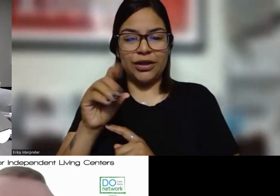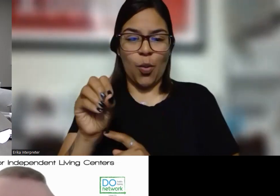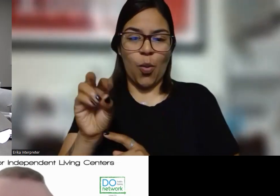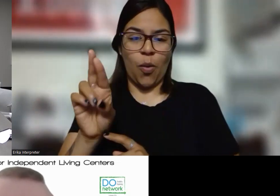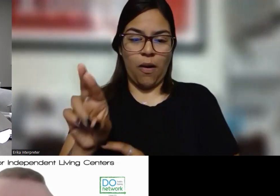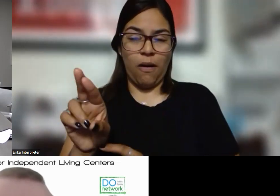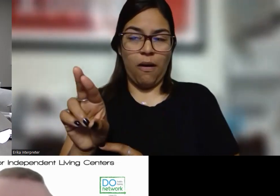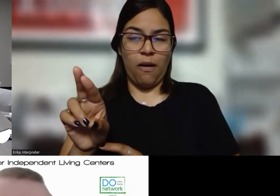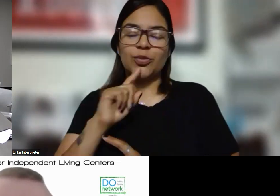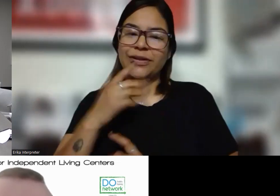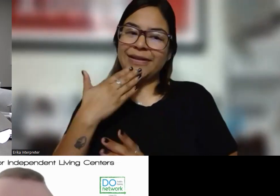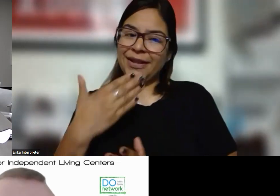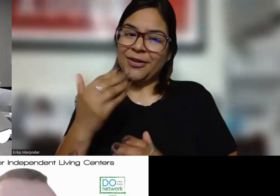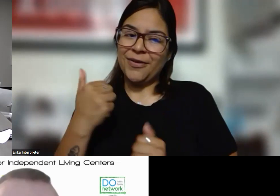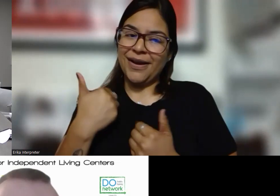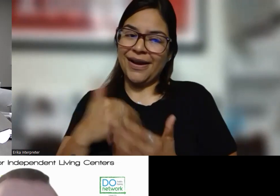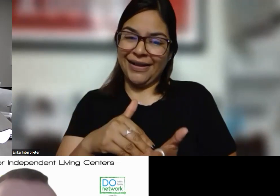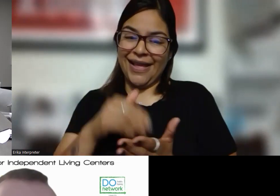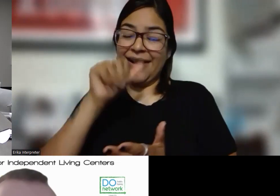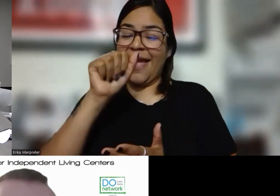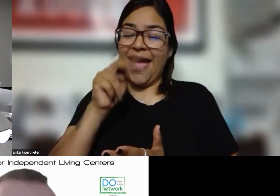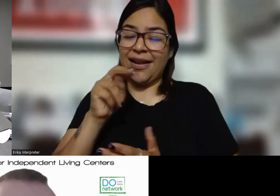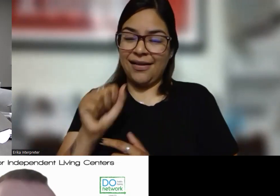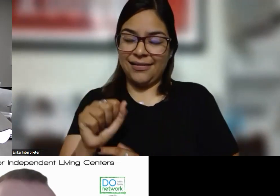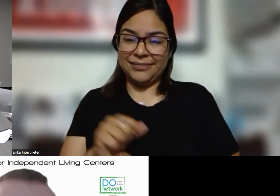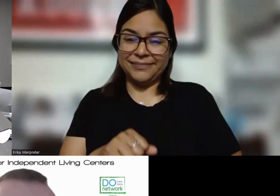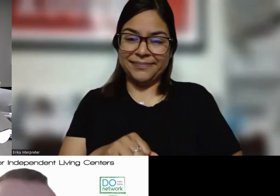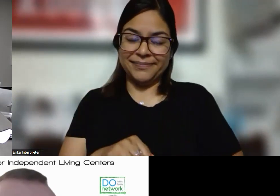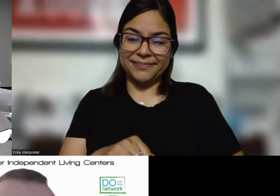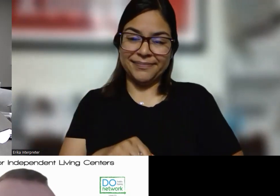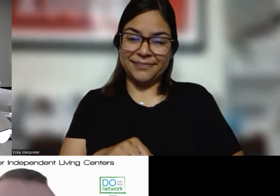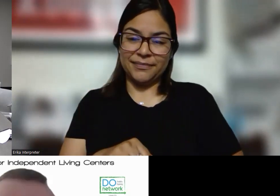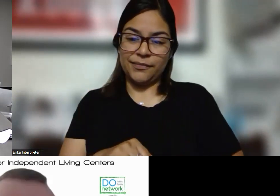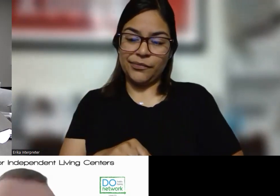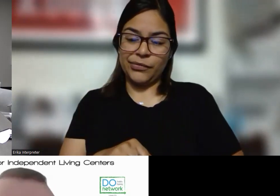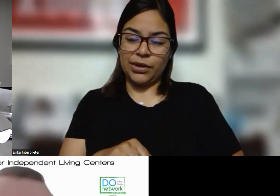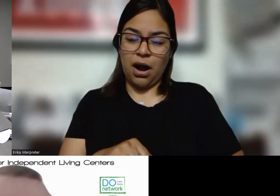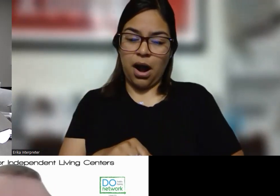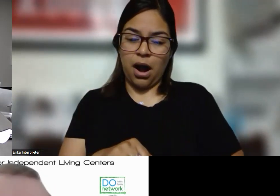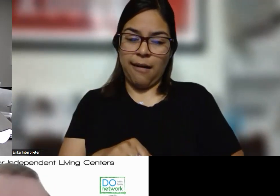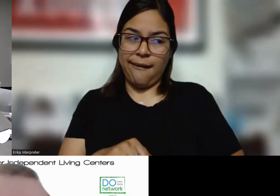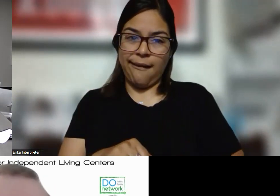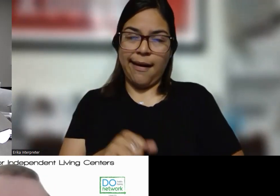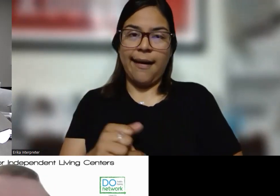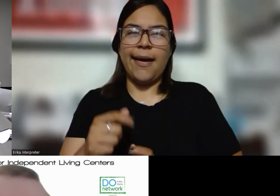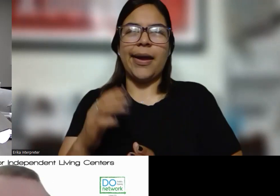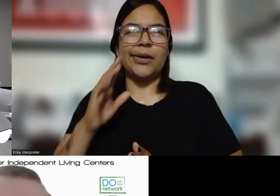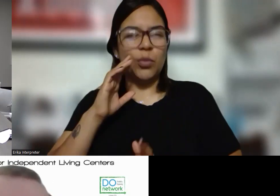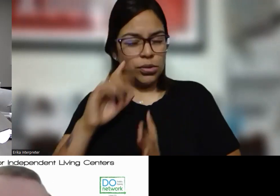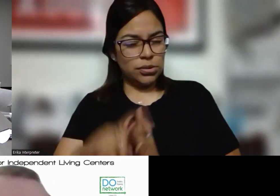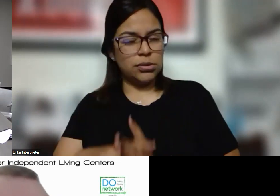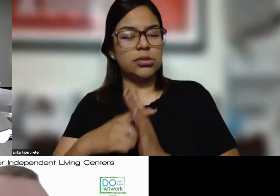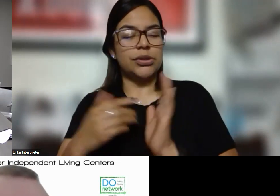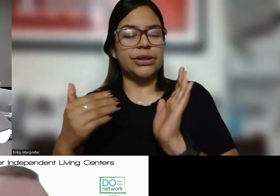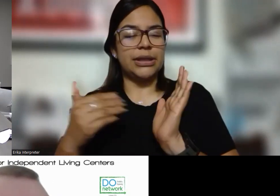thank you again Anna um and we will be starting again providing really training and technical